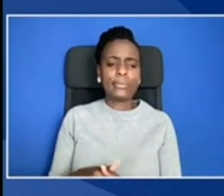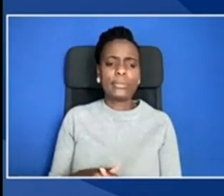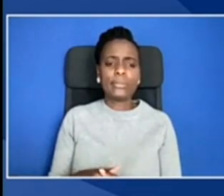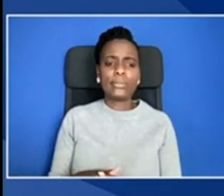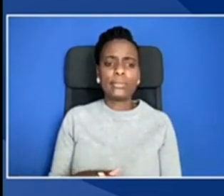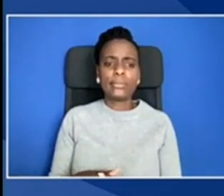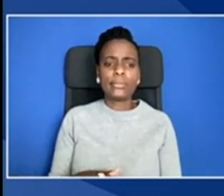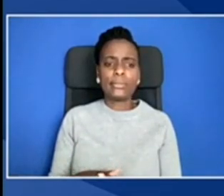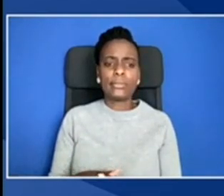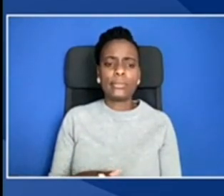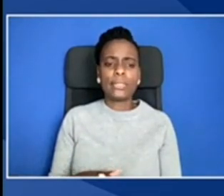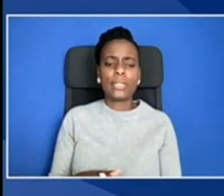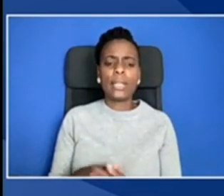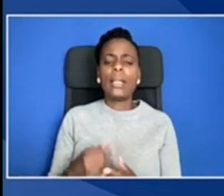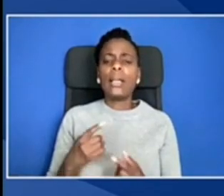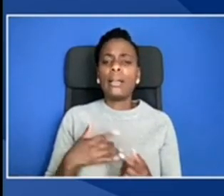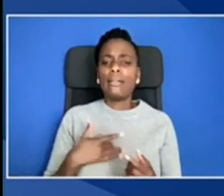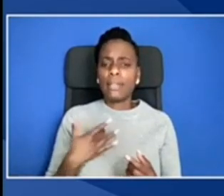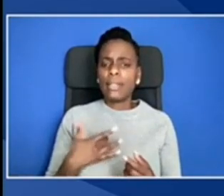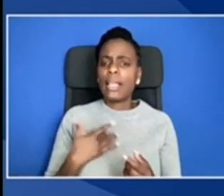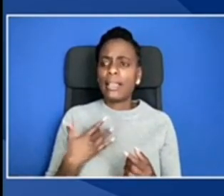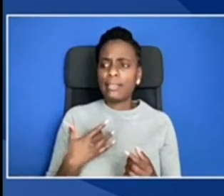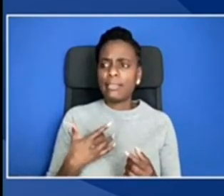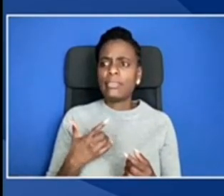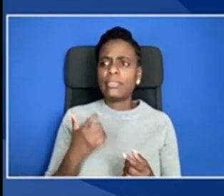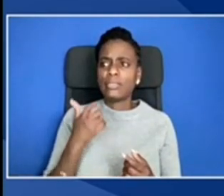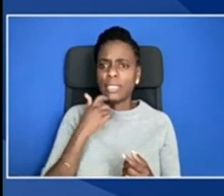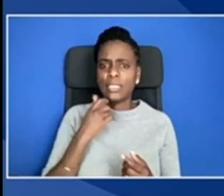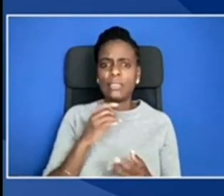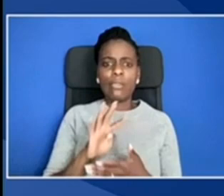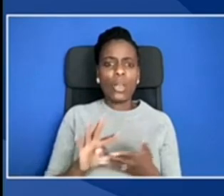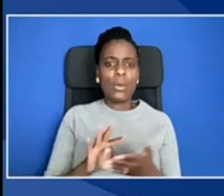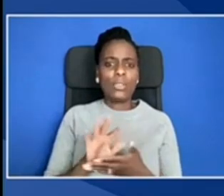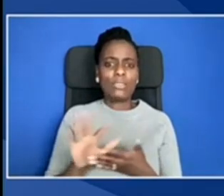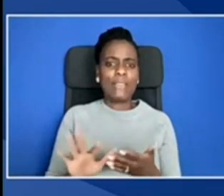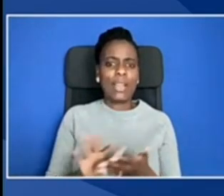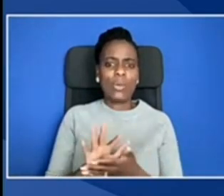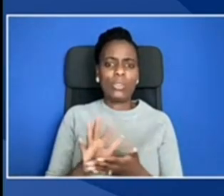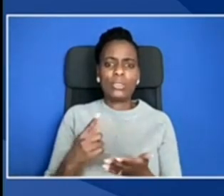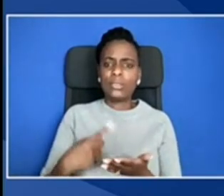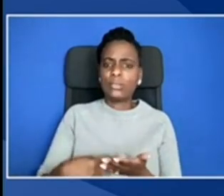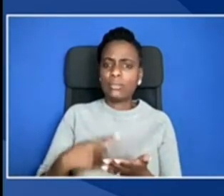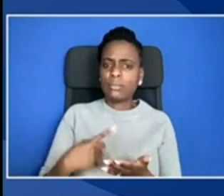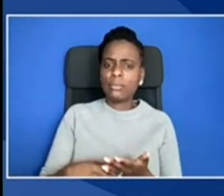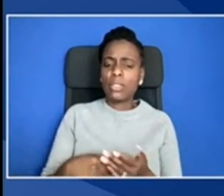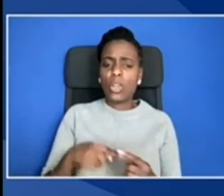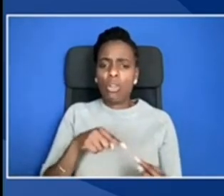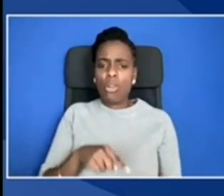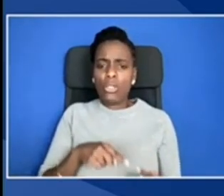hardship. I feel like we've spent the last 4 or 5 hours talking about how hardship manifests itself in so many different